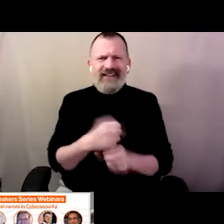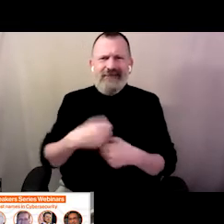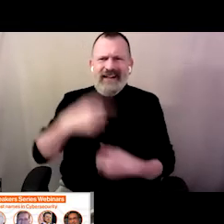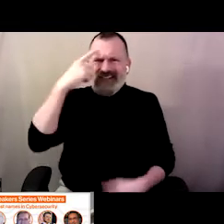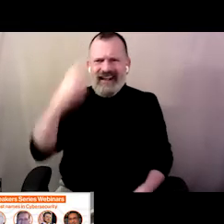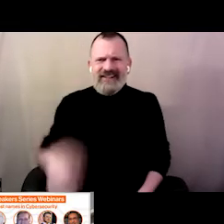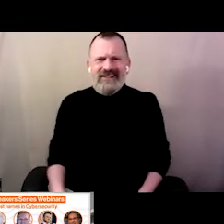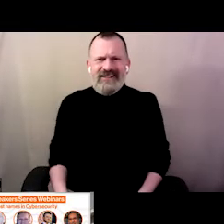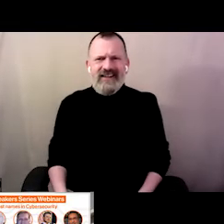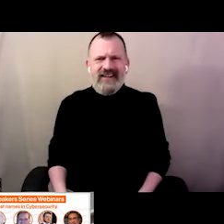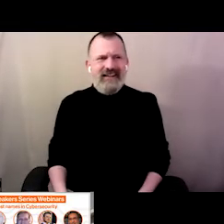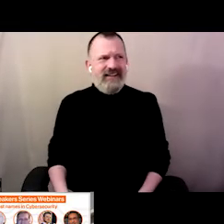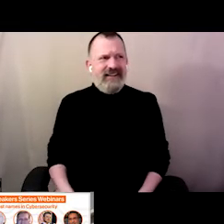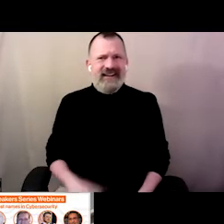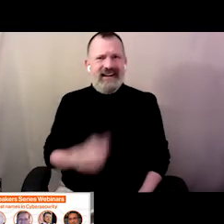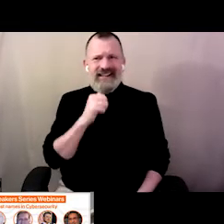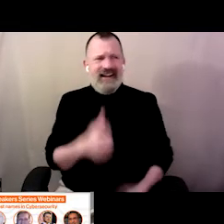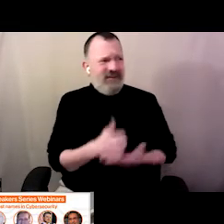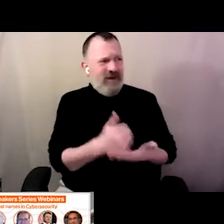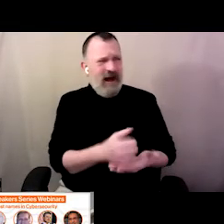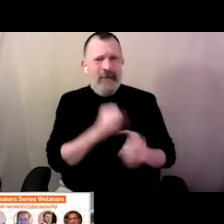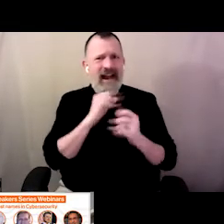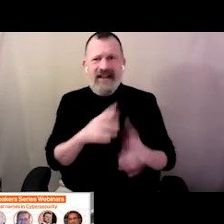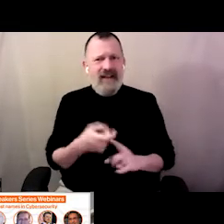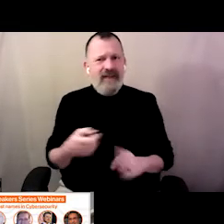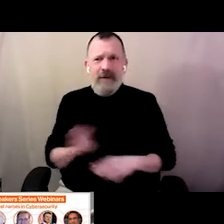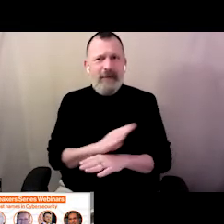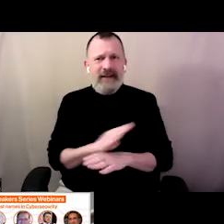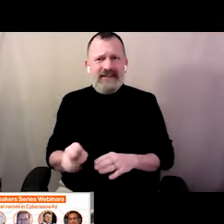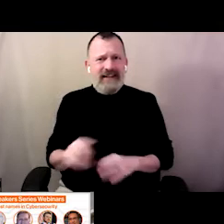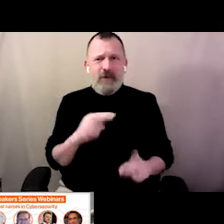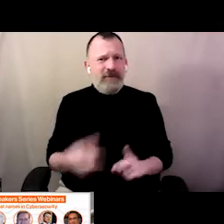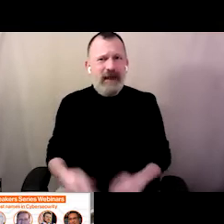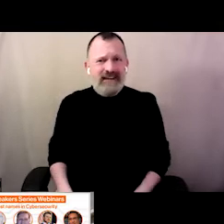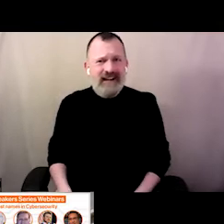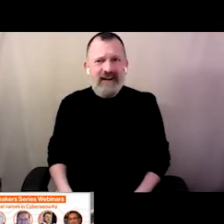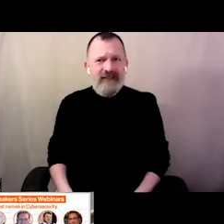it does you know good from a business perspective to bring all this heat on what you're doing it.